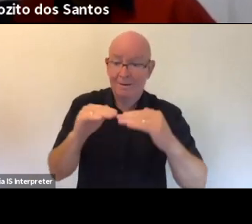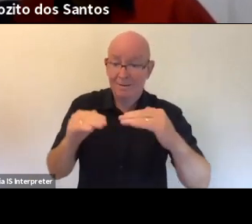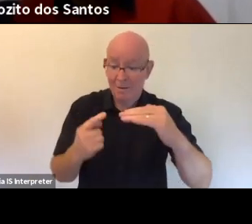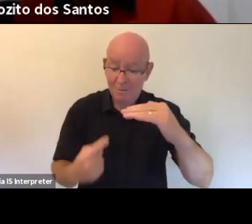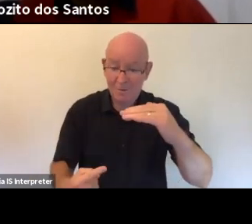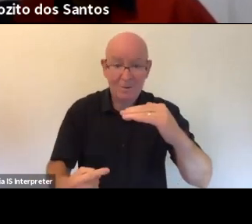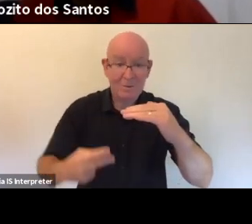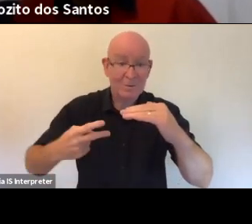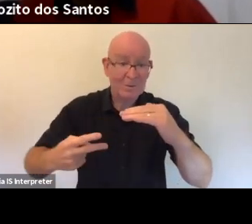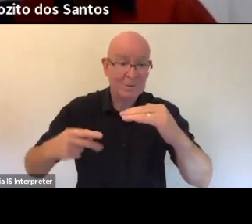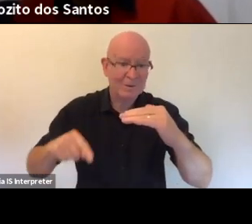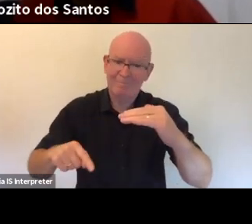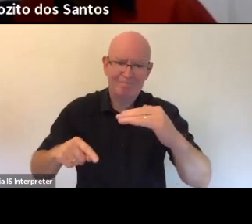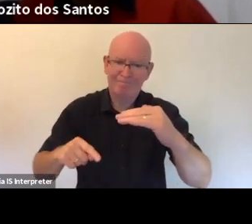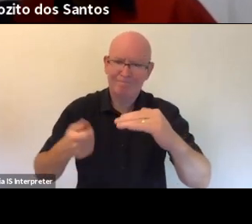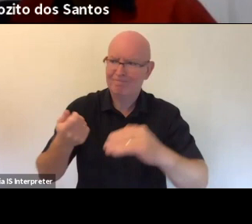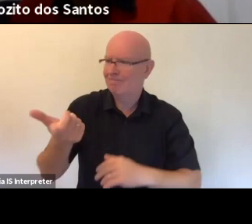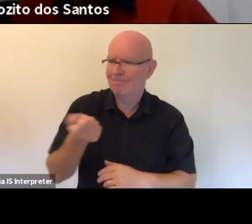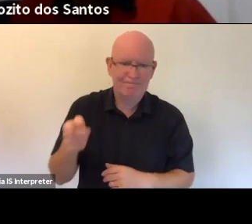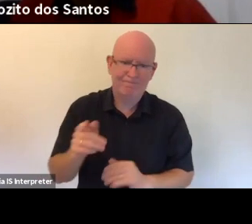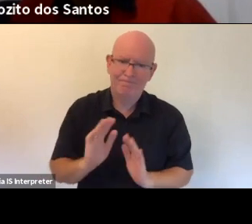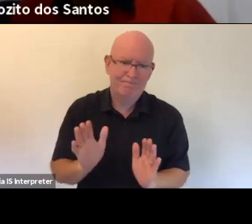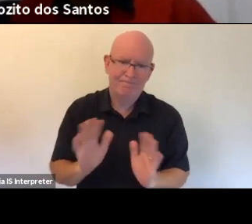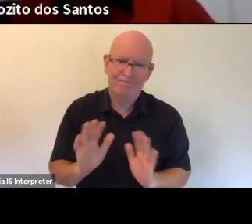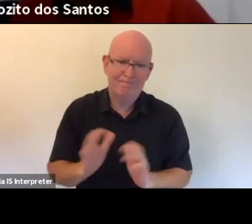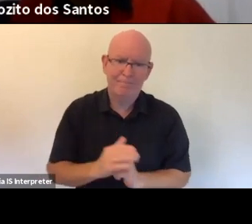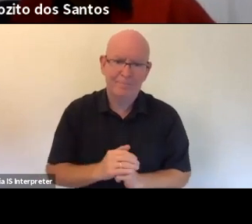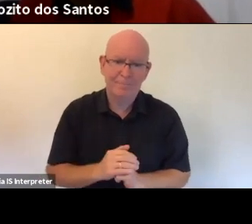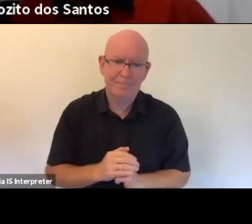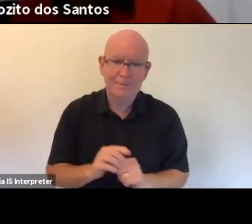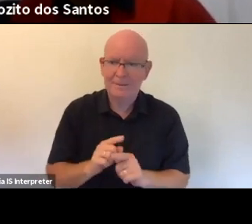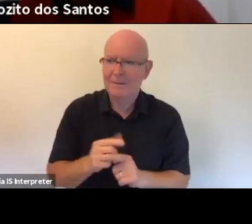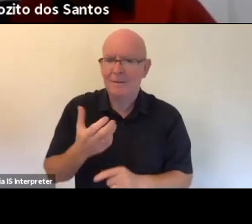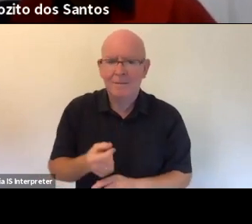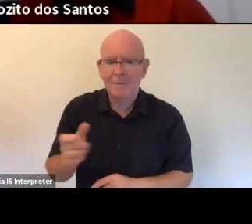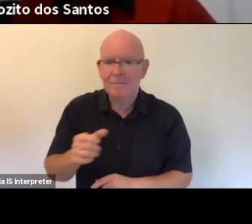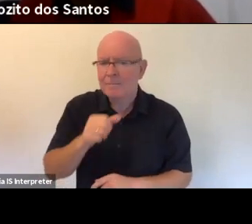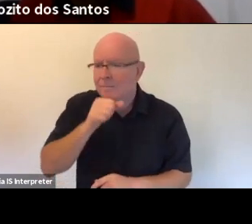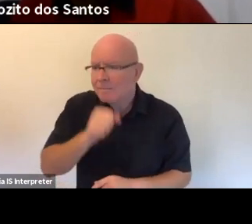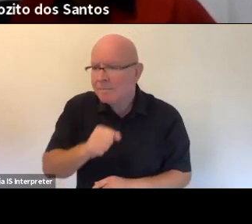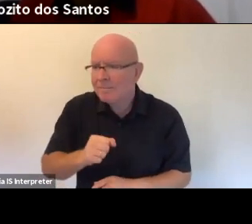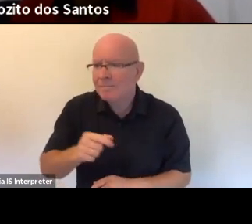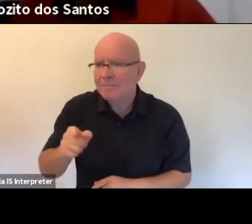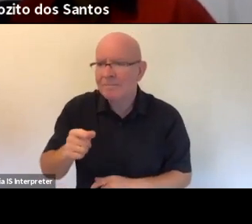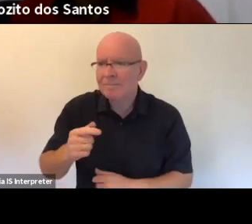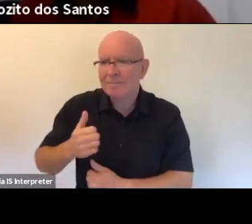It starts from two hundred, more than two hundred dollars per month… per month.